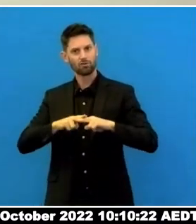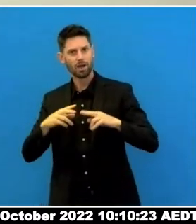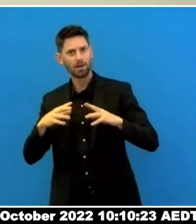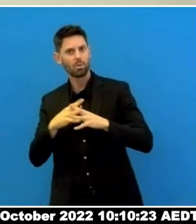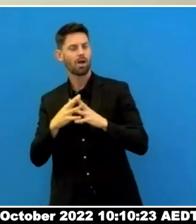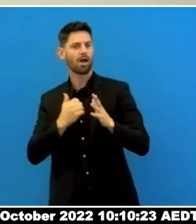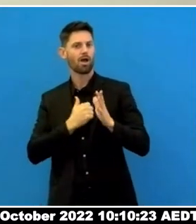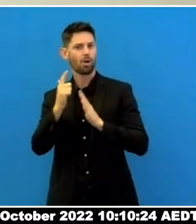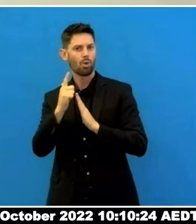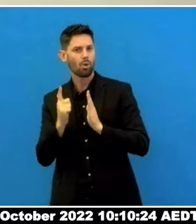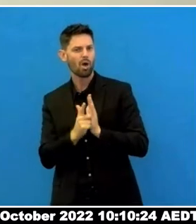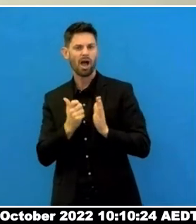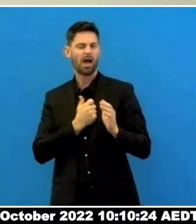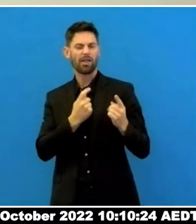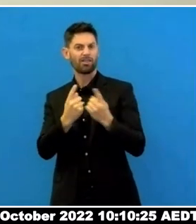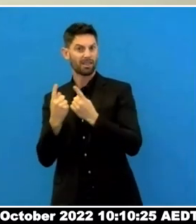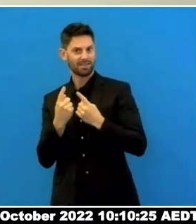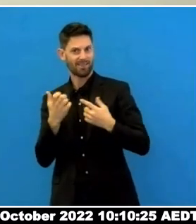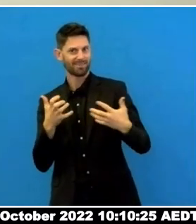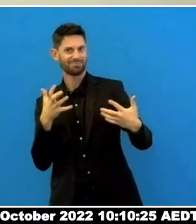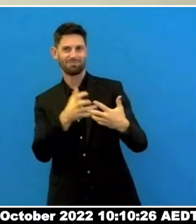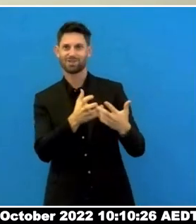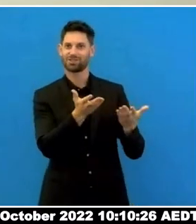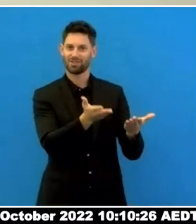In a similar way, intersectionality was identified as key